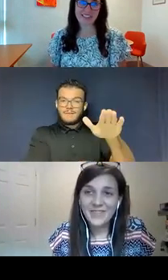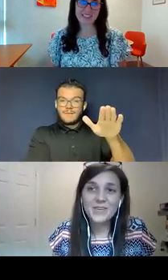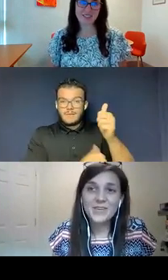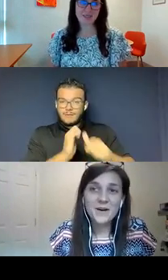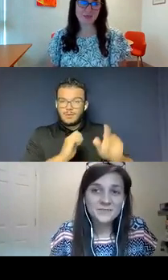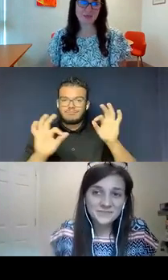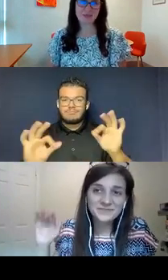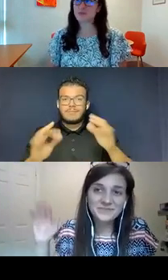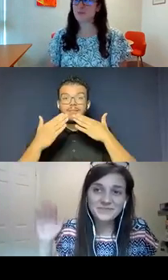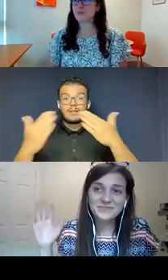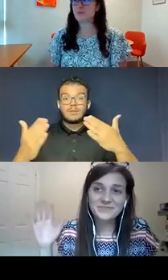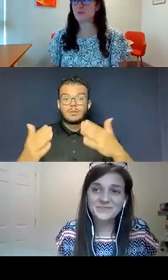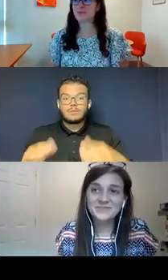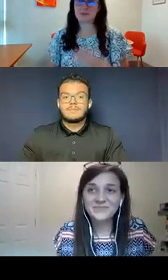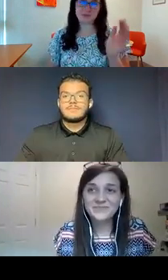Thank you all.